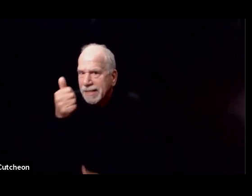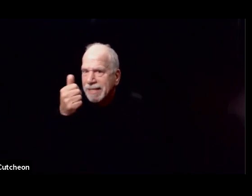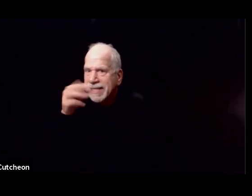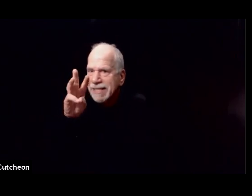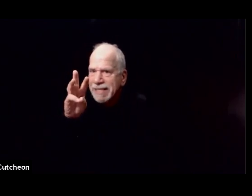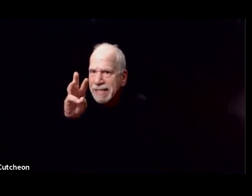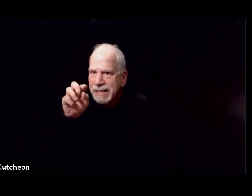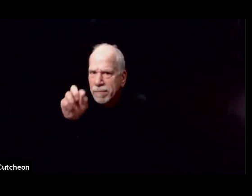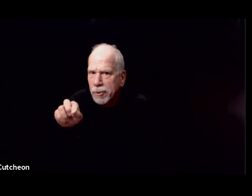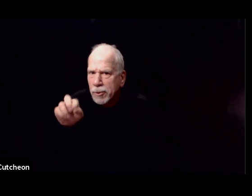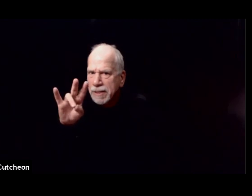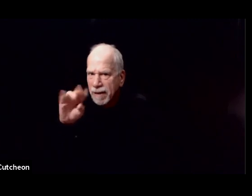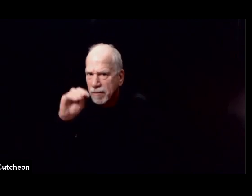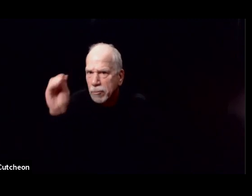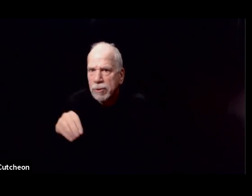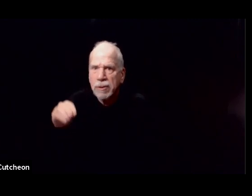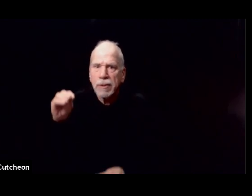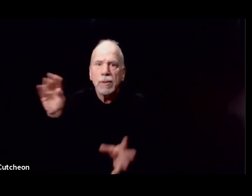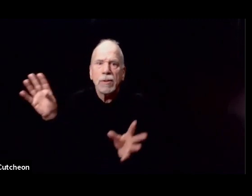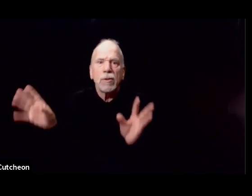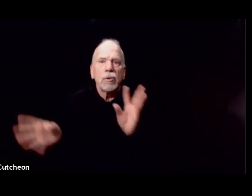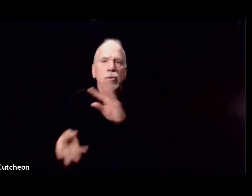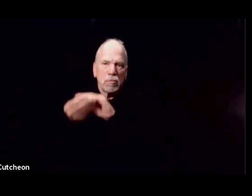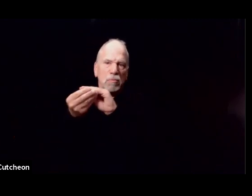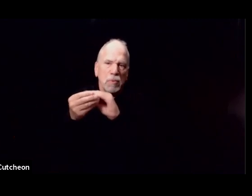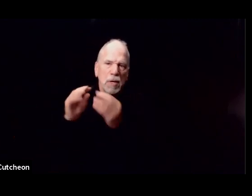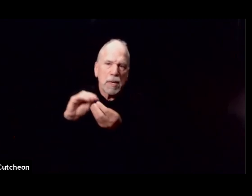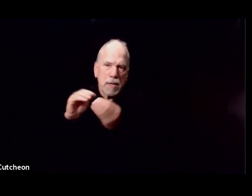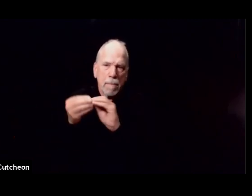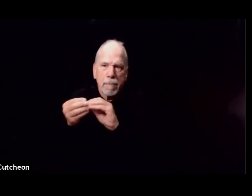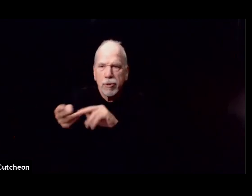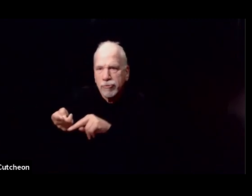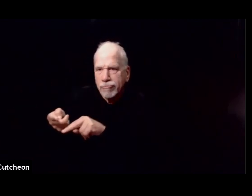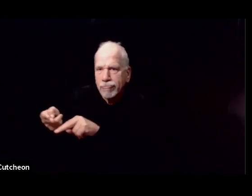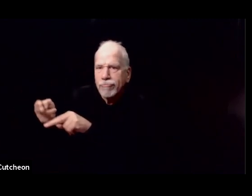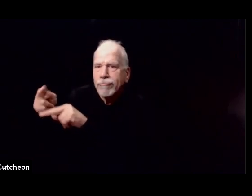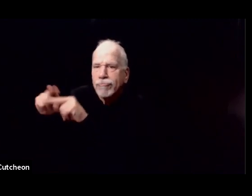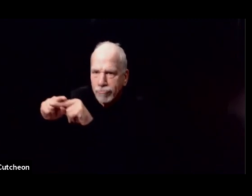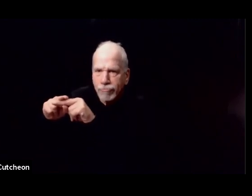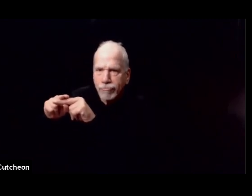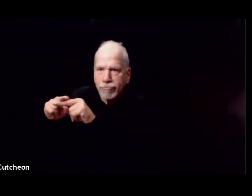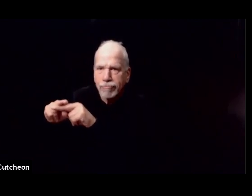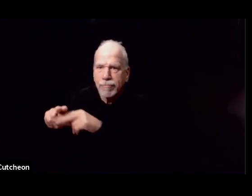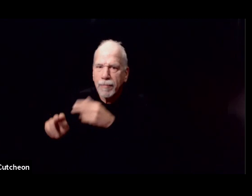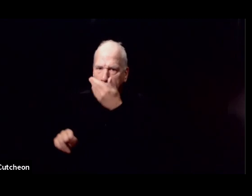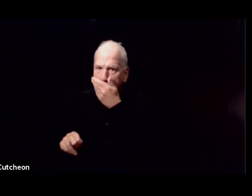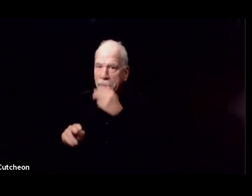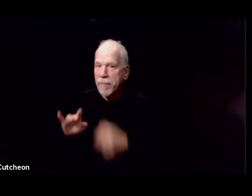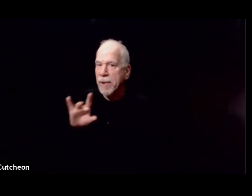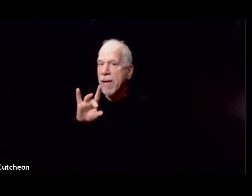tests done week over week compared to 8 percent of increases in cases where we are mentioning